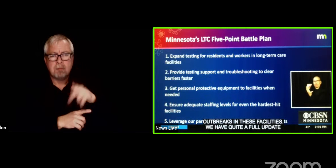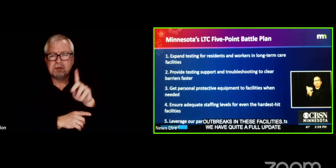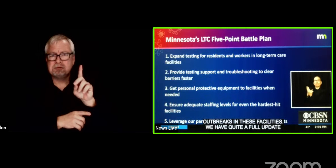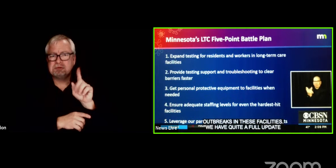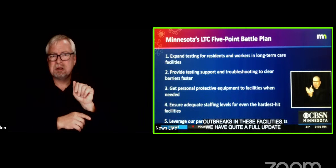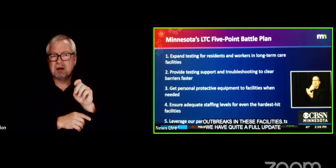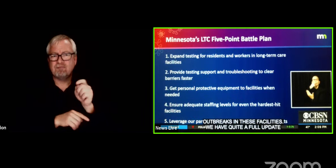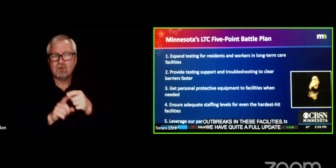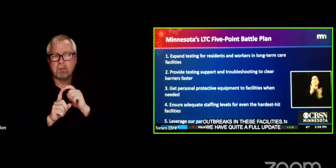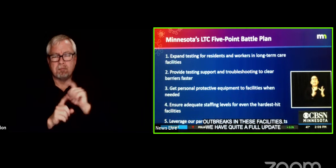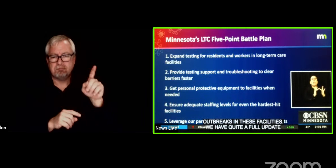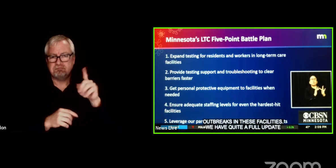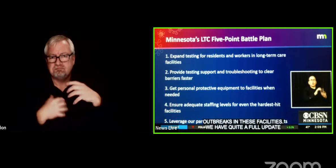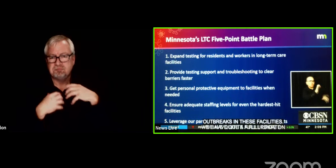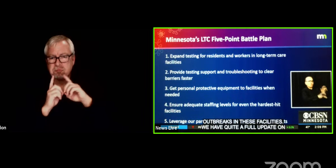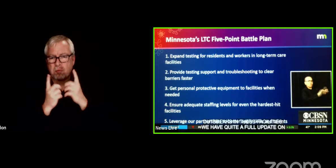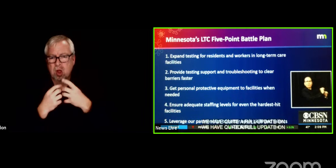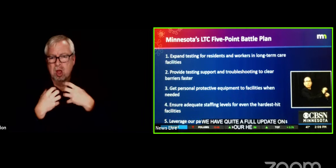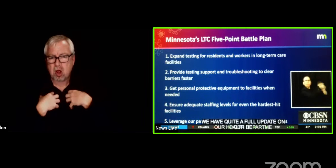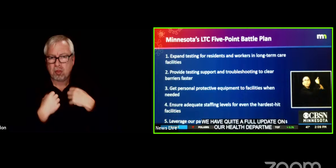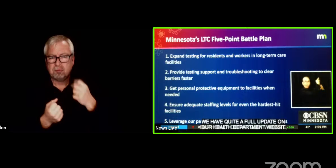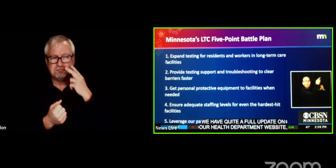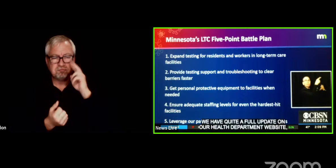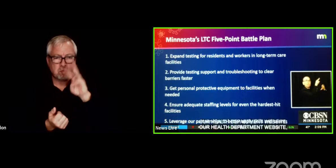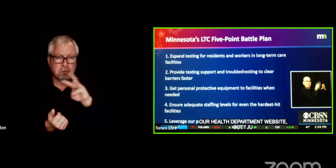AS A REMINDER OF THE IMPORTANT PROGRESS THAT'S BEEN MADE ON THIS PLAN.